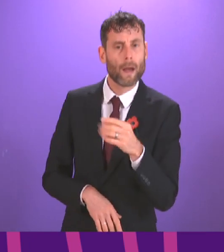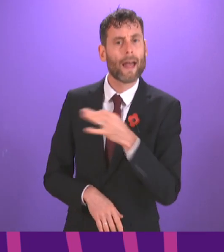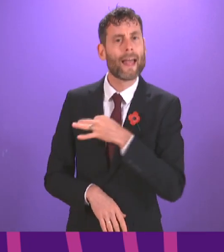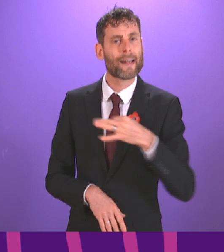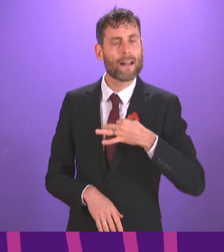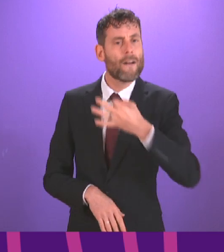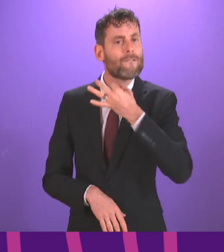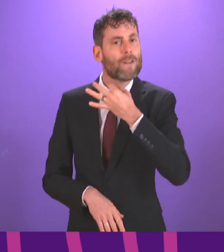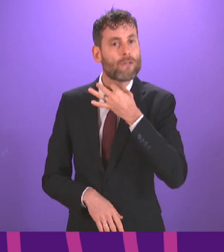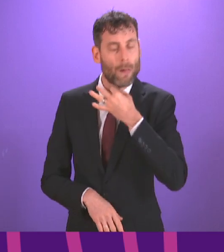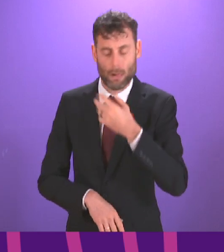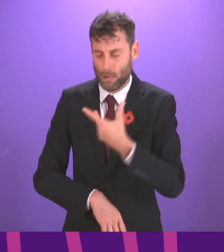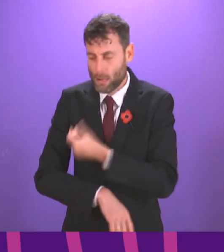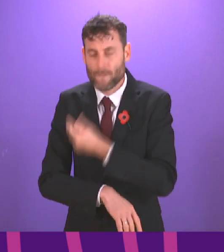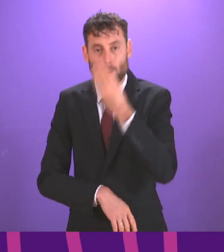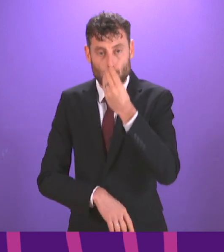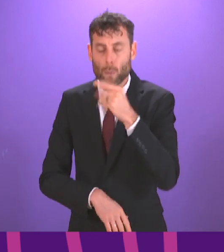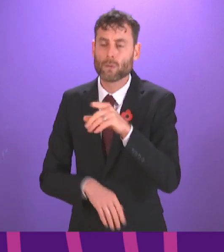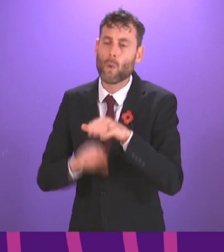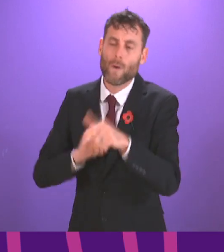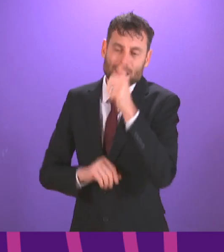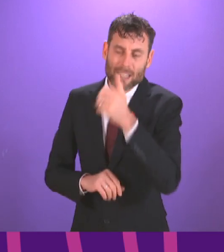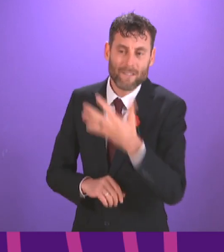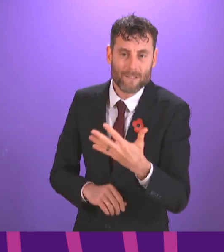they include the over-65s, those with underlying health conditions, pregnant women and health